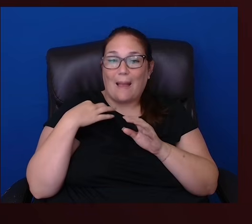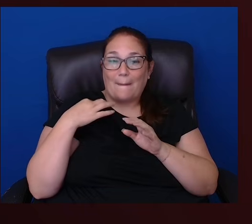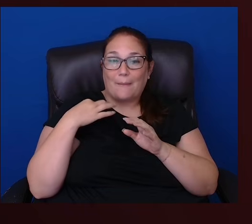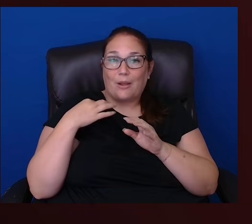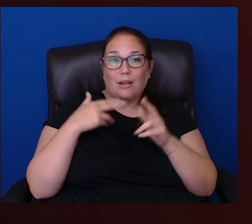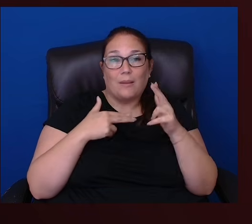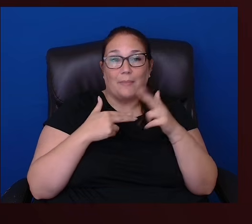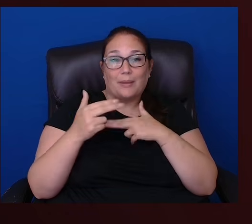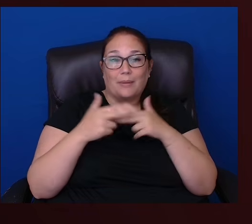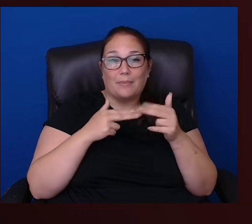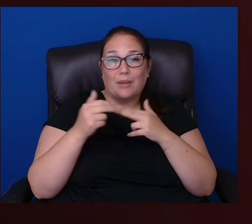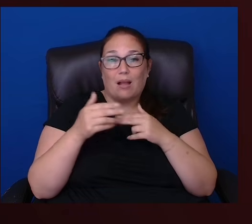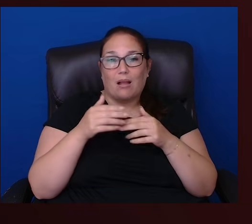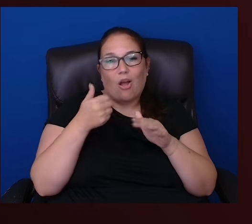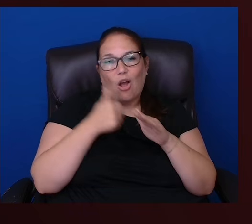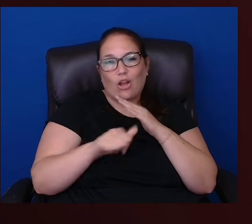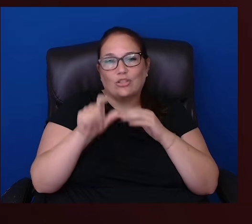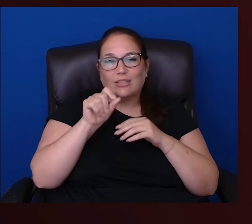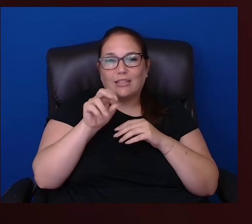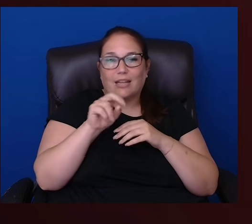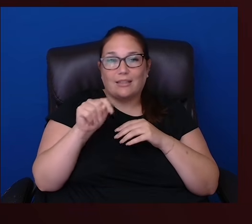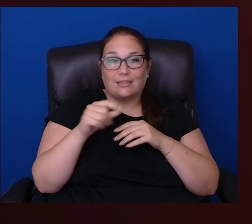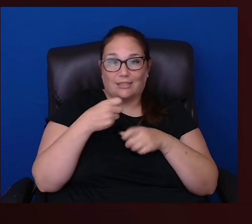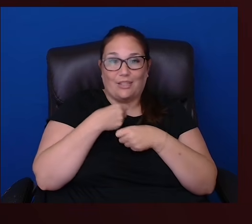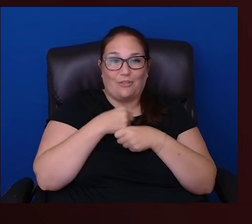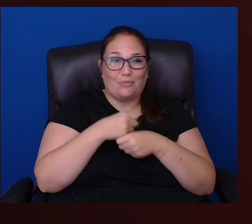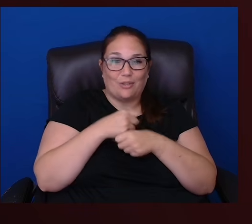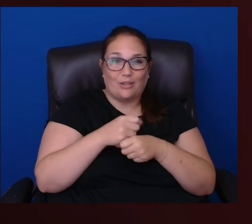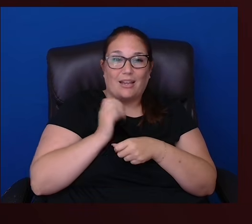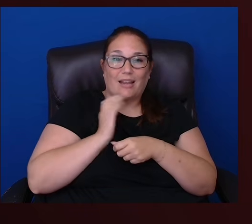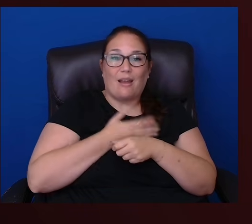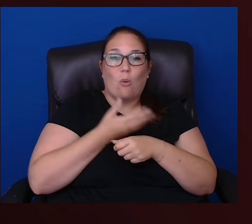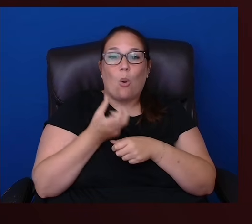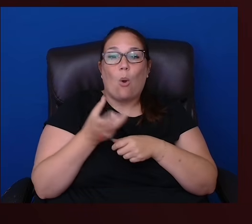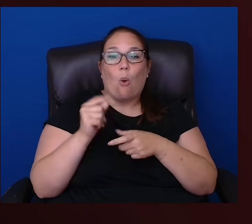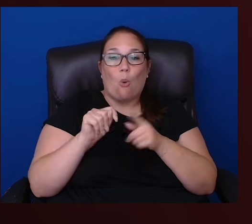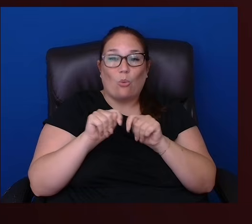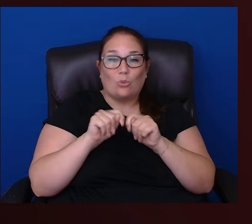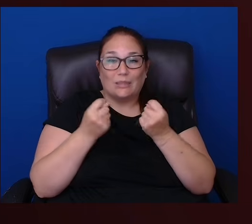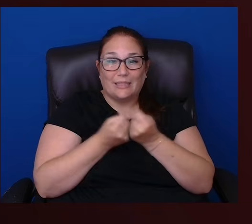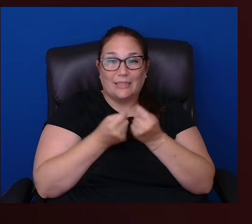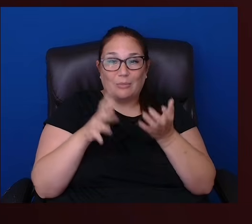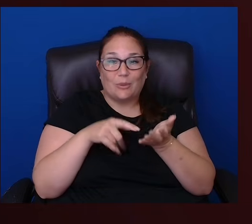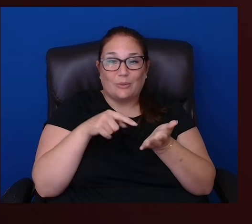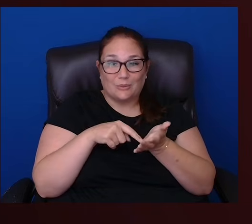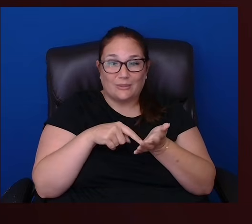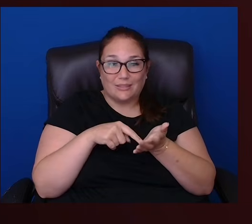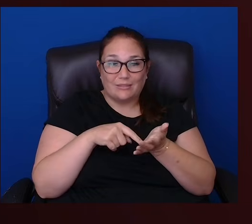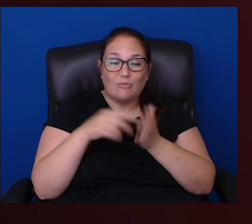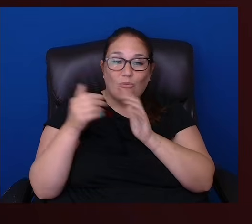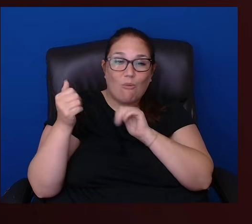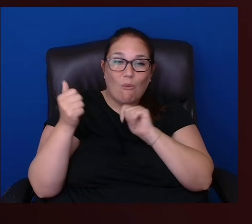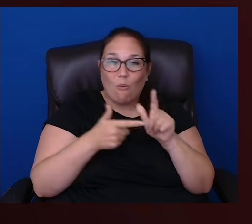.NET, and they are in production. So, our own teams are doing this. All of your Copilot experiences,